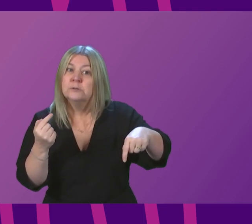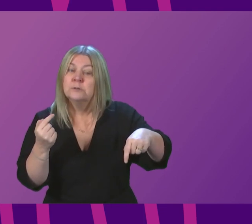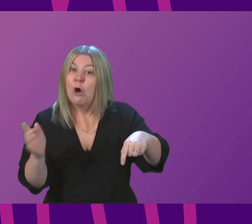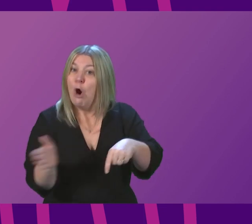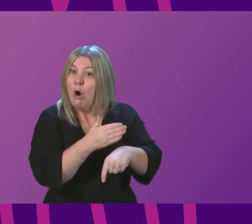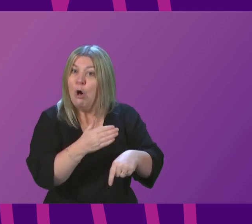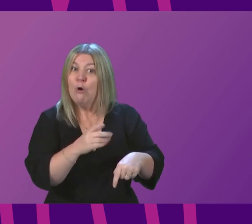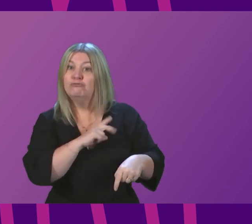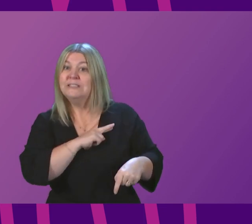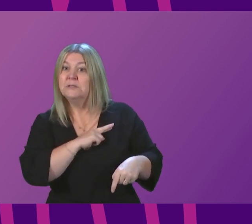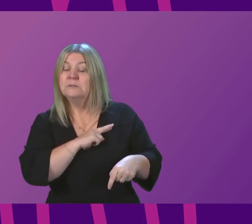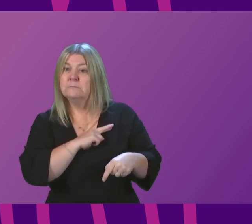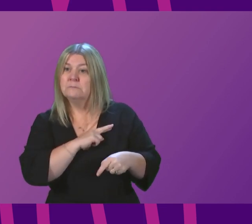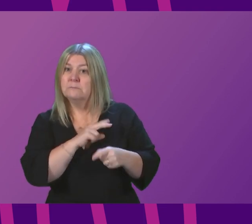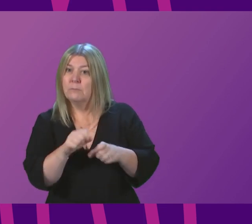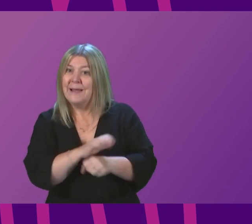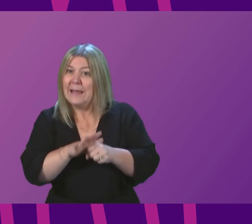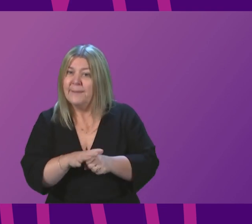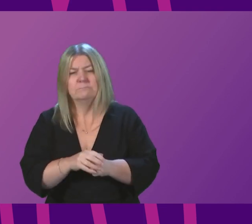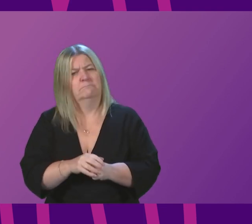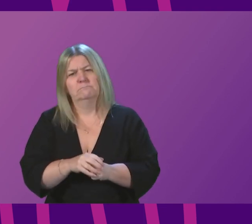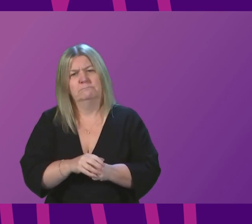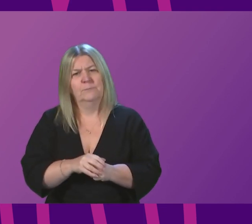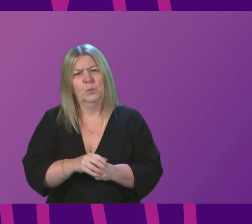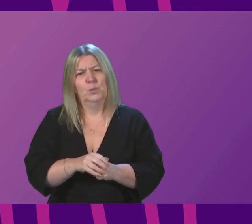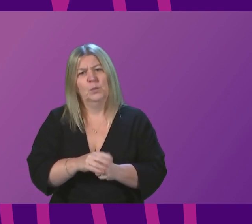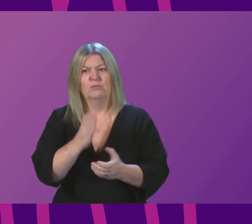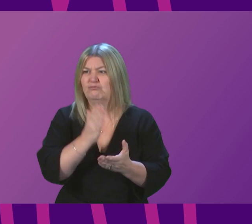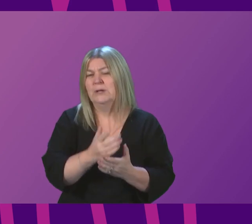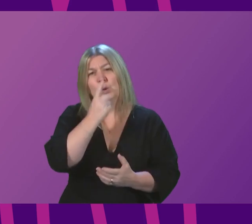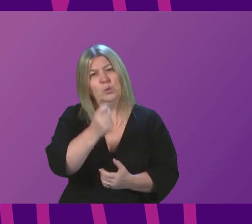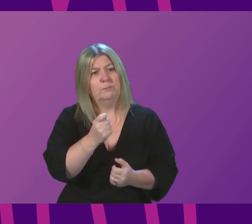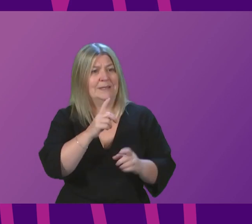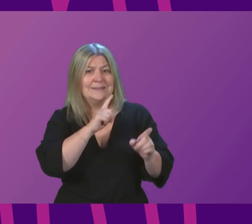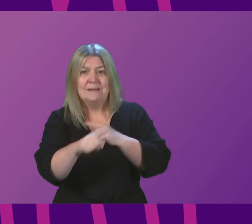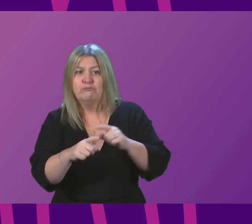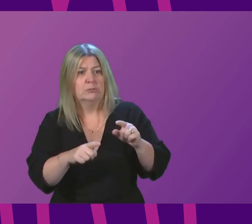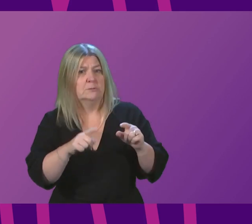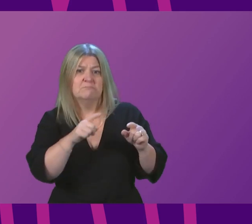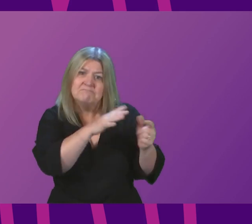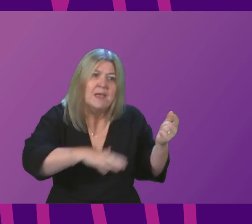Before the pandemic, the NHS was dealing with changing demographics and the impact of technology,